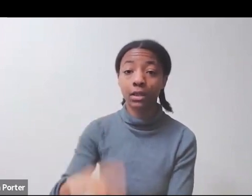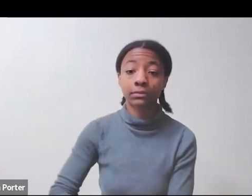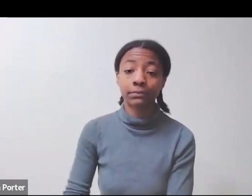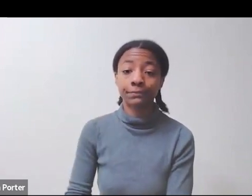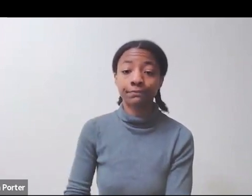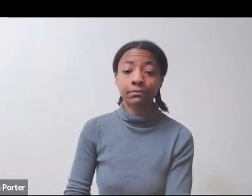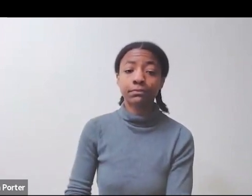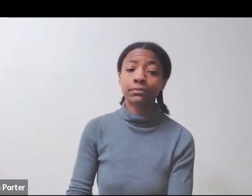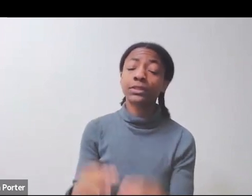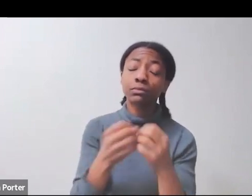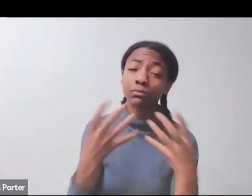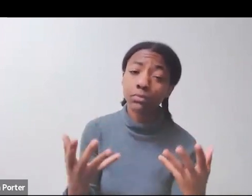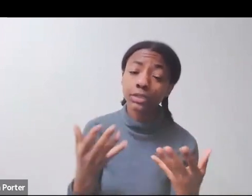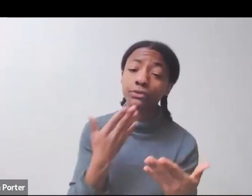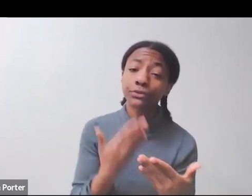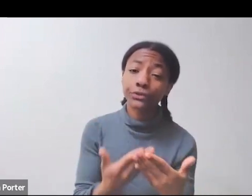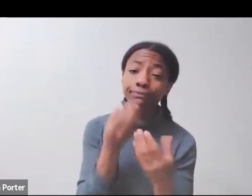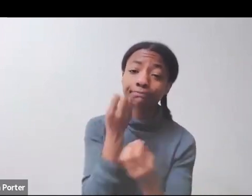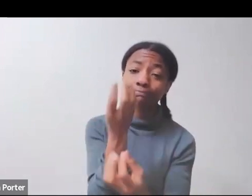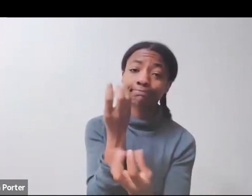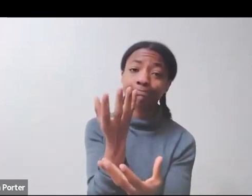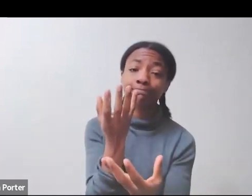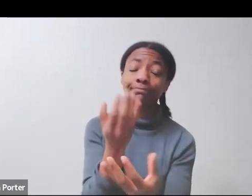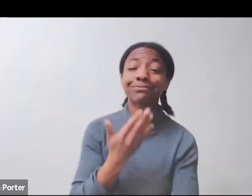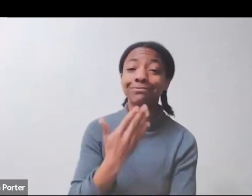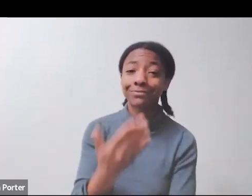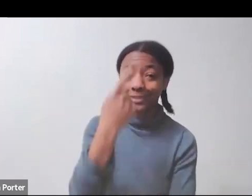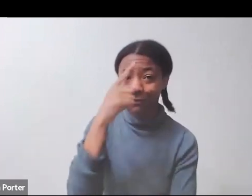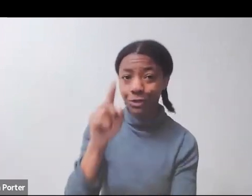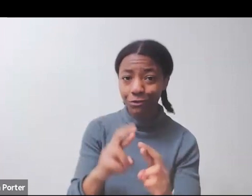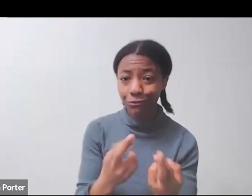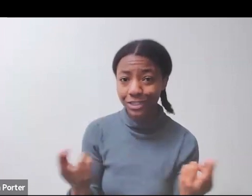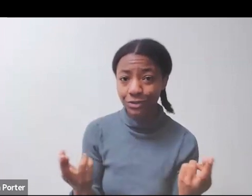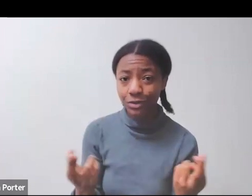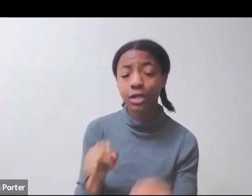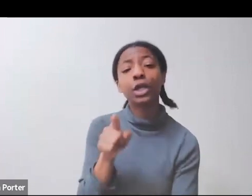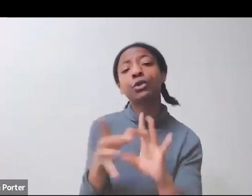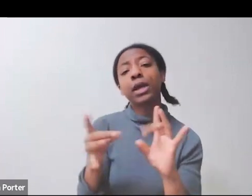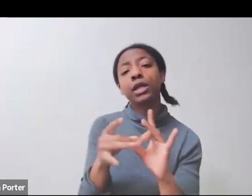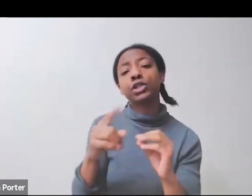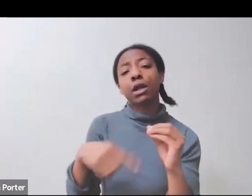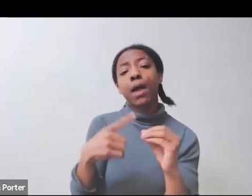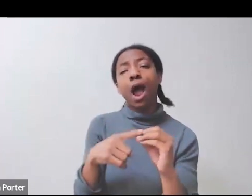great nuggets of information here. Thank you for the resources. You mentioned that in terms of surveying and inquiring about persons